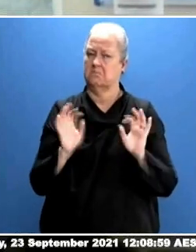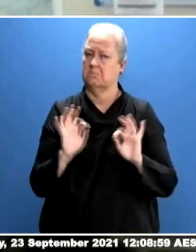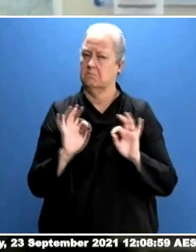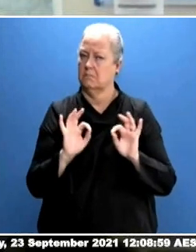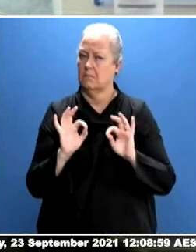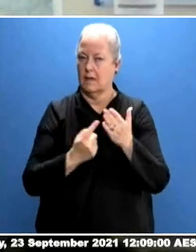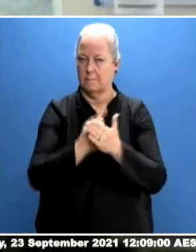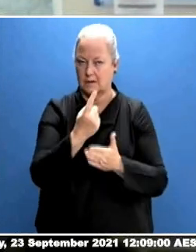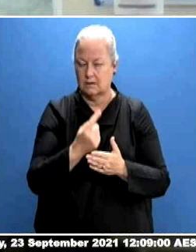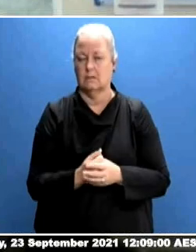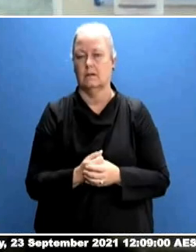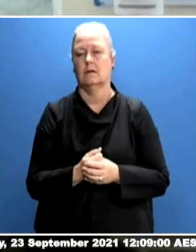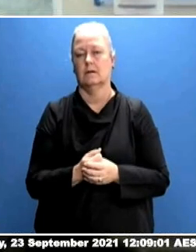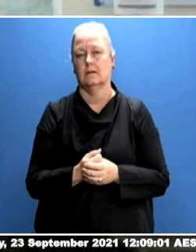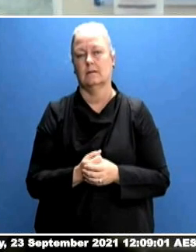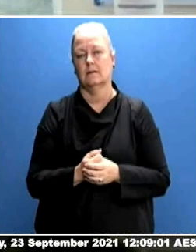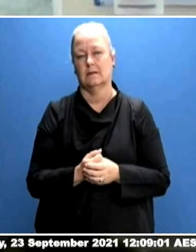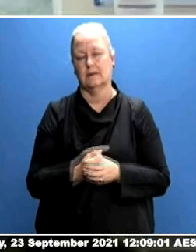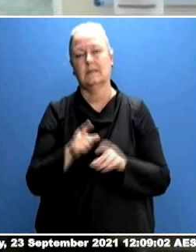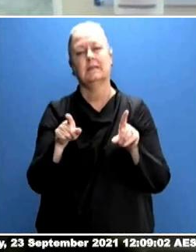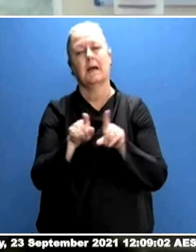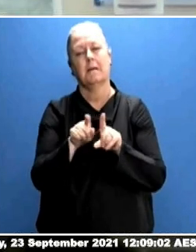Similarly, I hope I'm not jumping the gun, but similarly